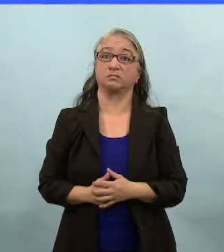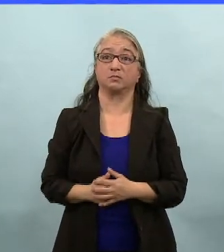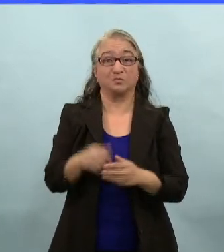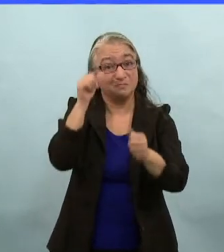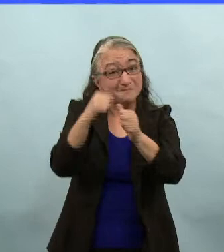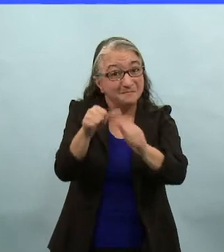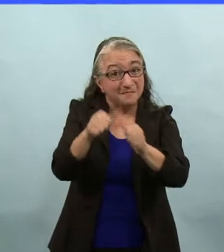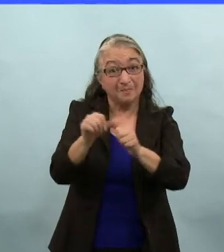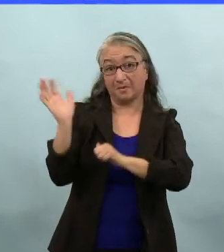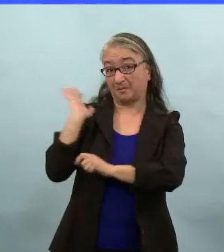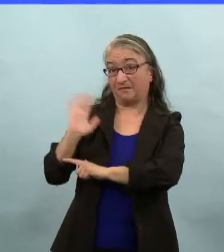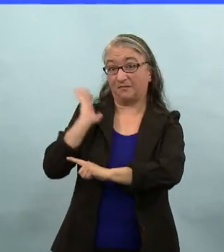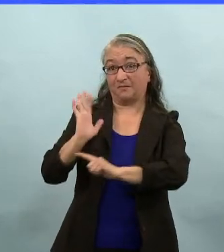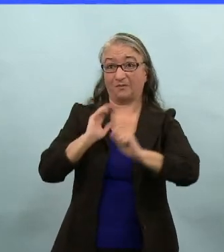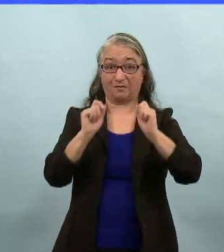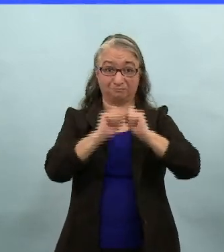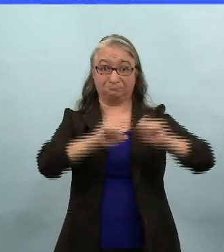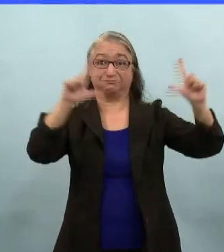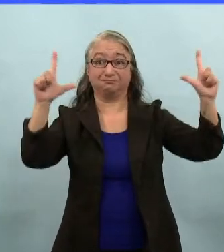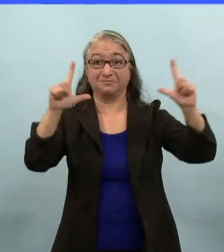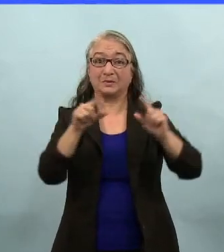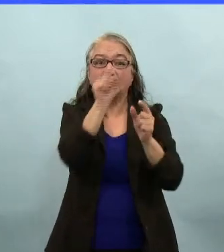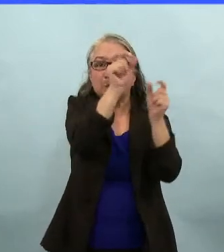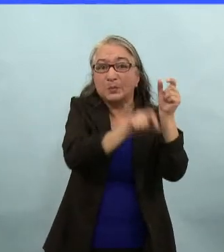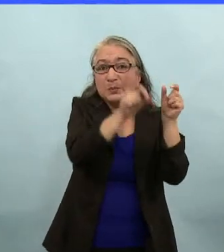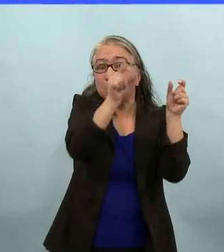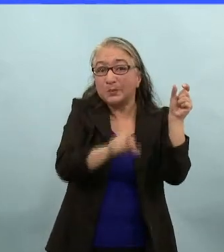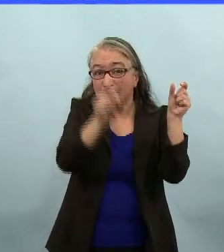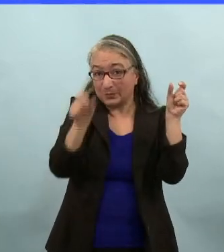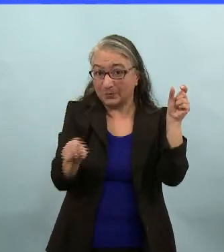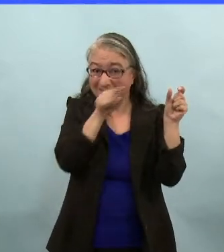that one dose already greatly reduces severe outcomes even for adults